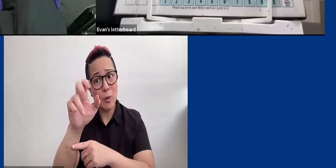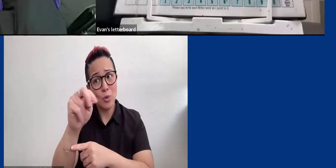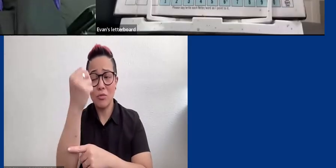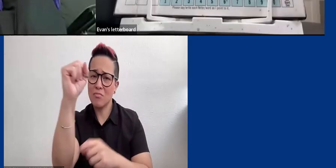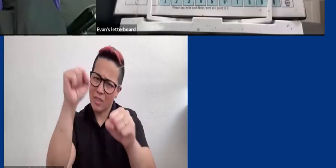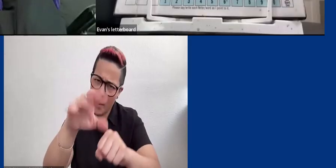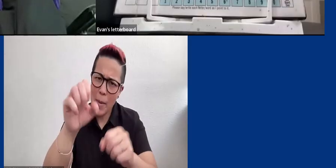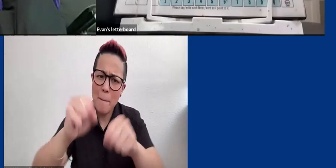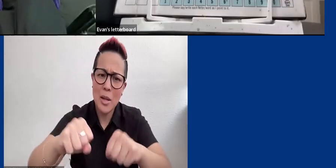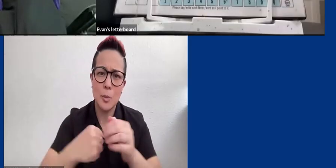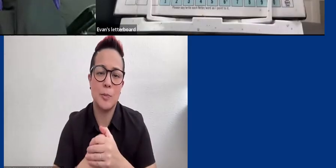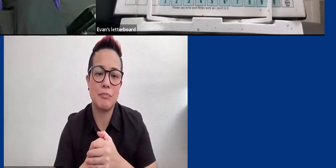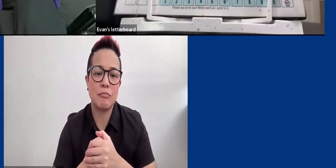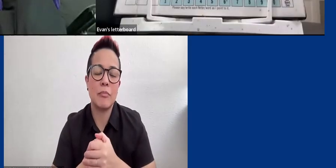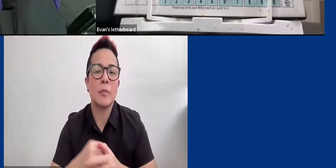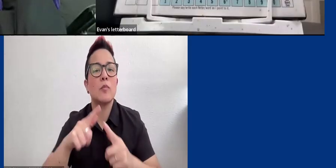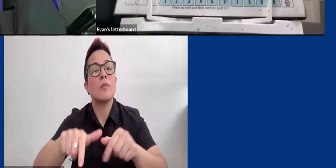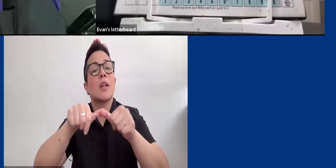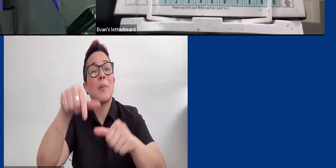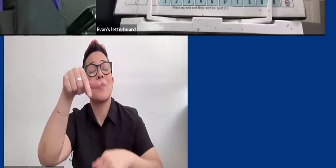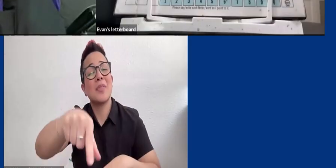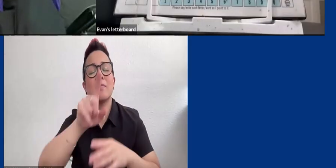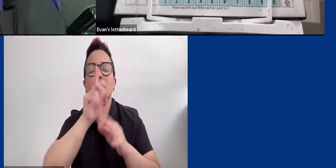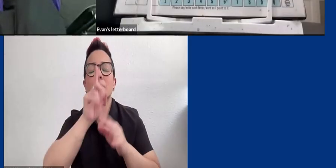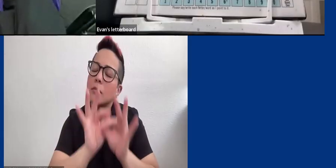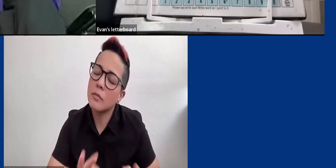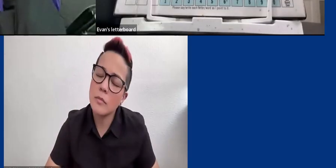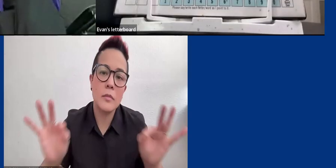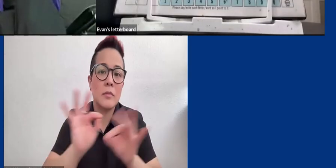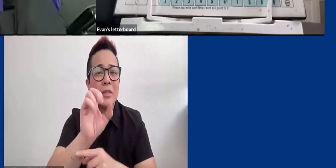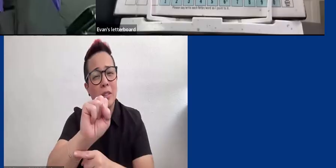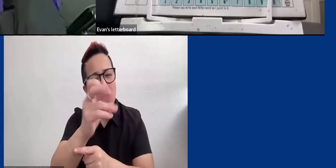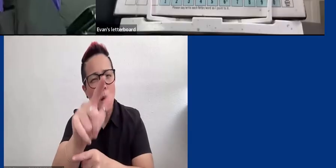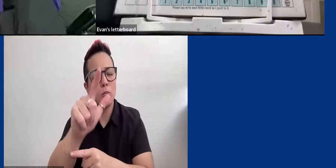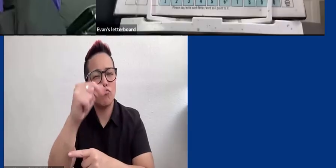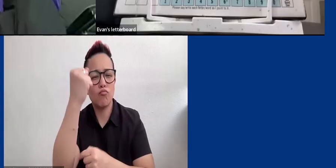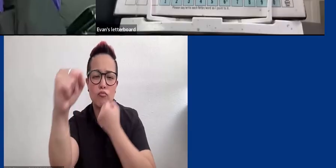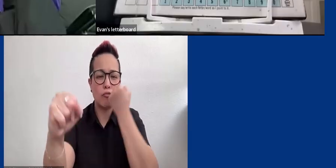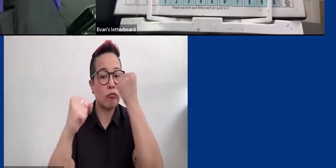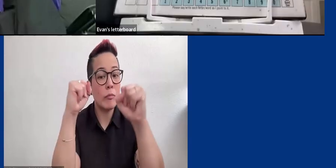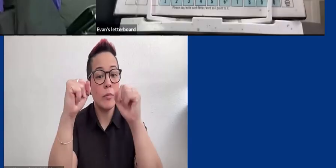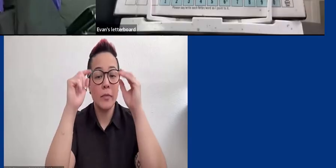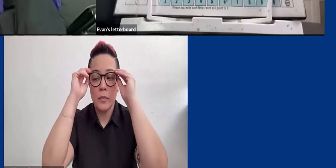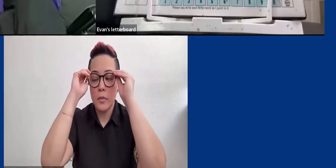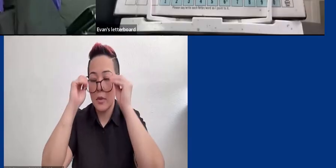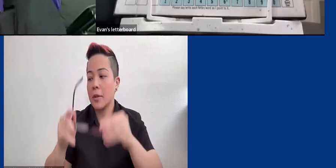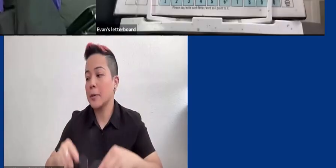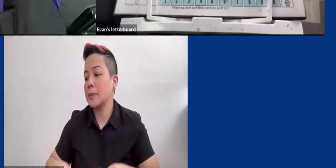To sustain this necessary sexual revolution, which requires empowering new resources,